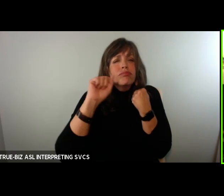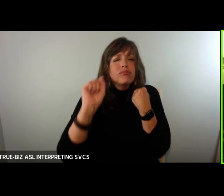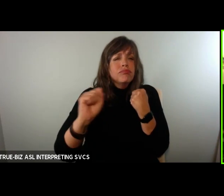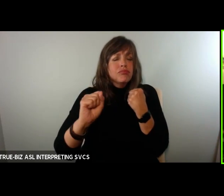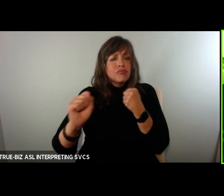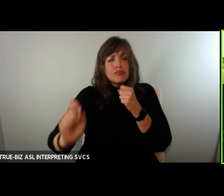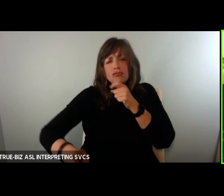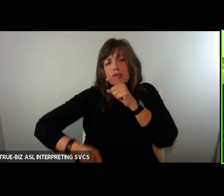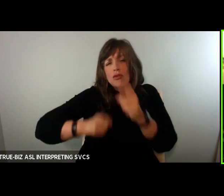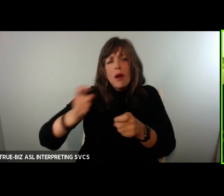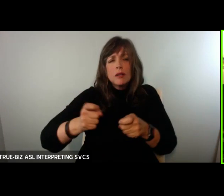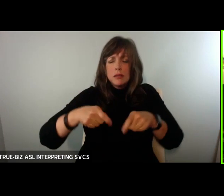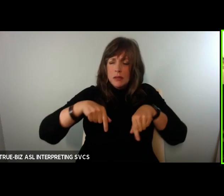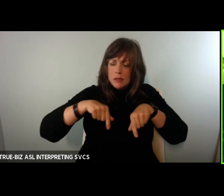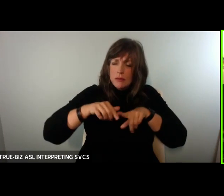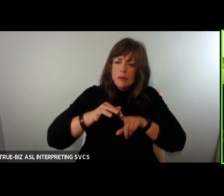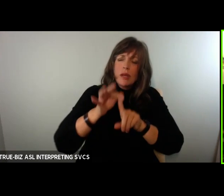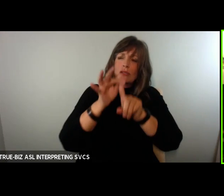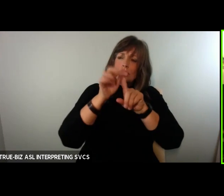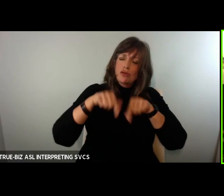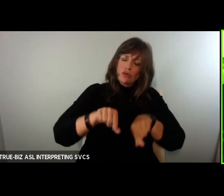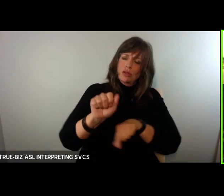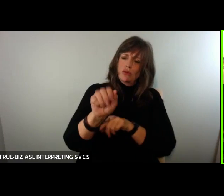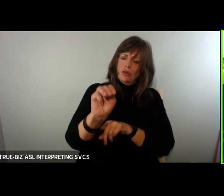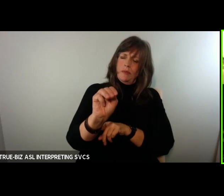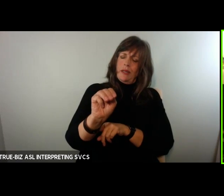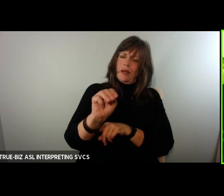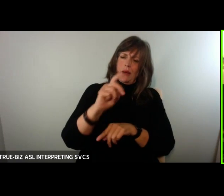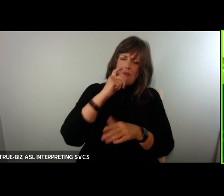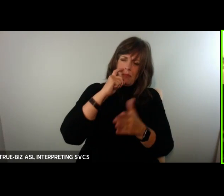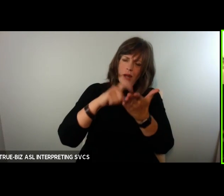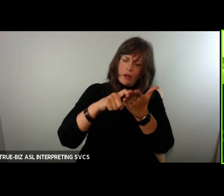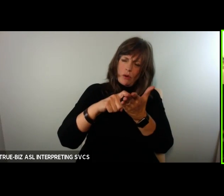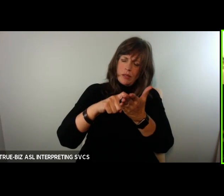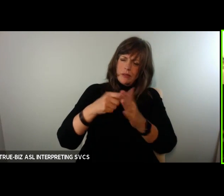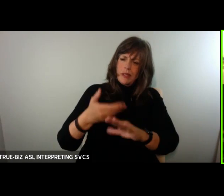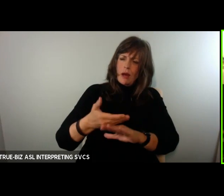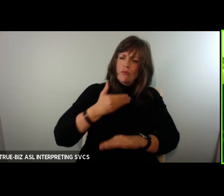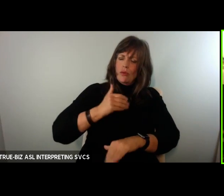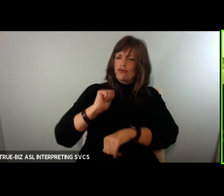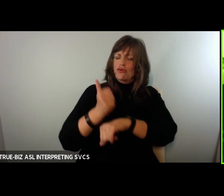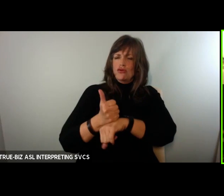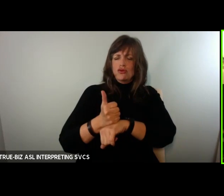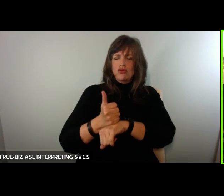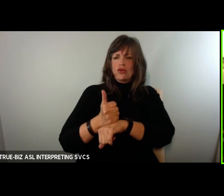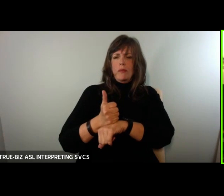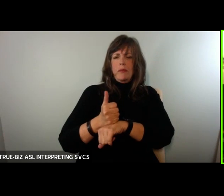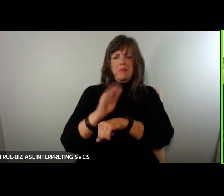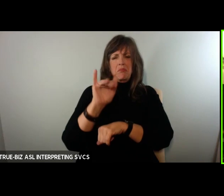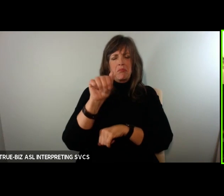I've also observed a particular predisposition, a habit, a bias, as it has emerged again and again.